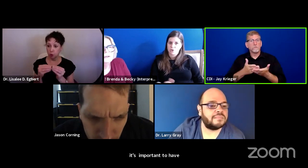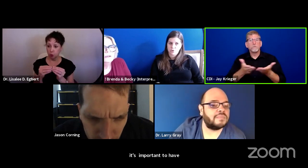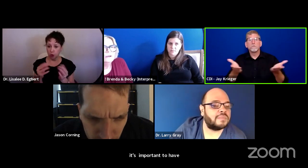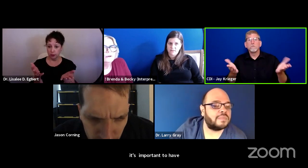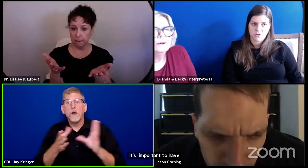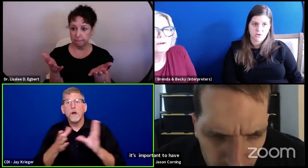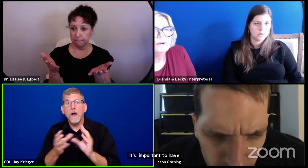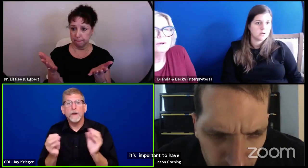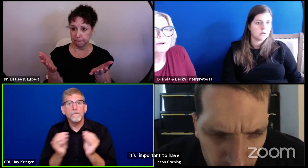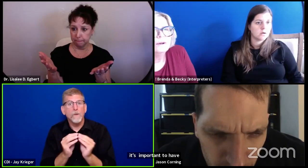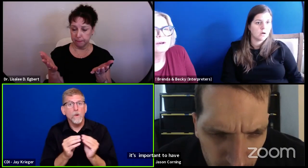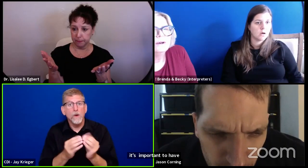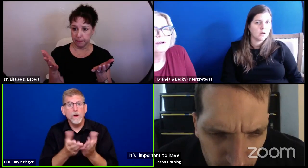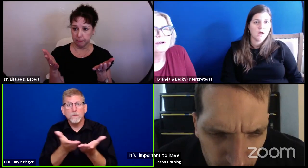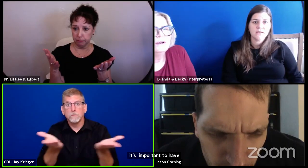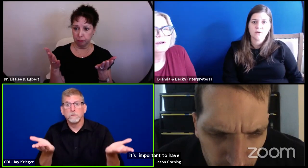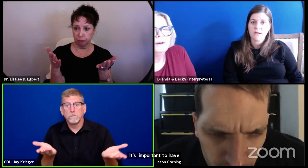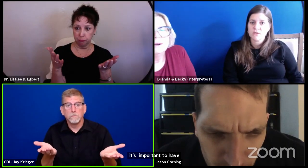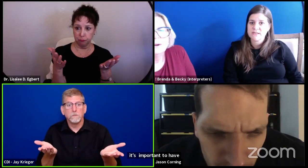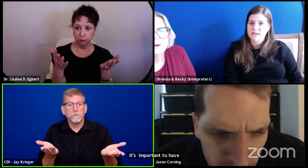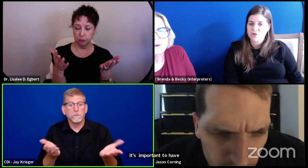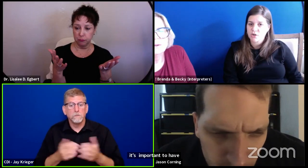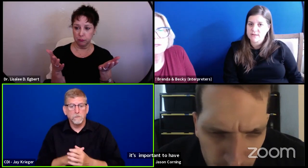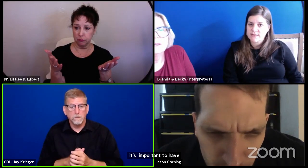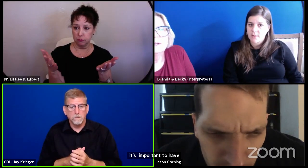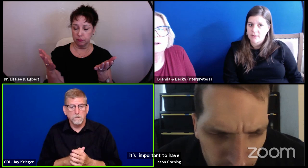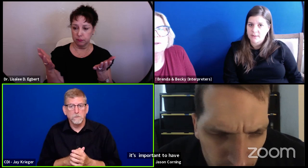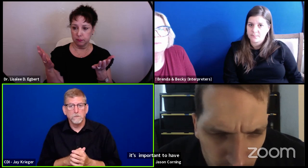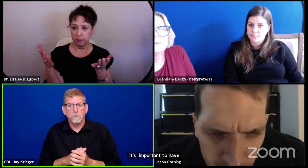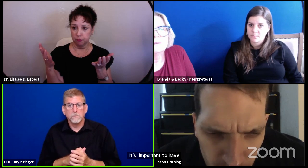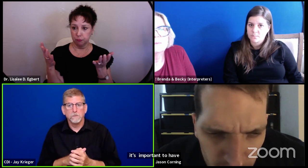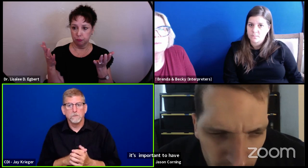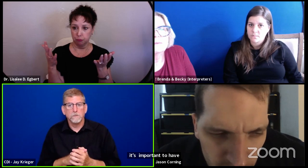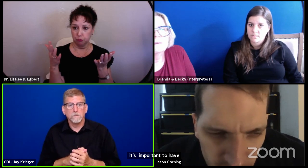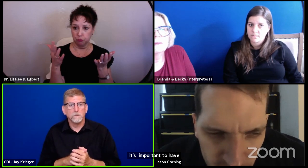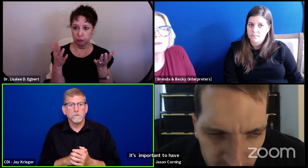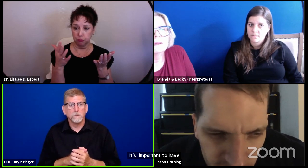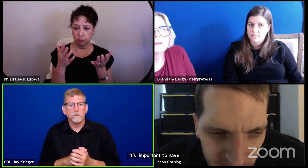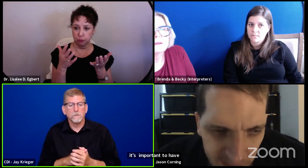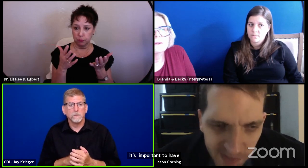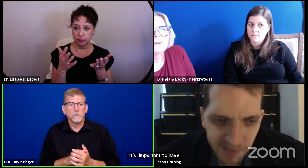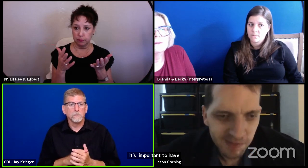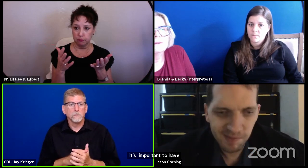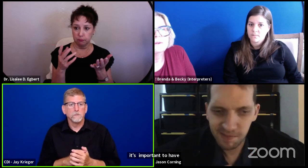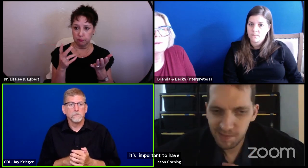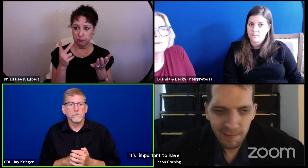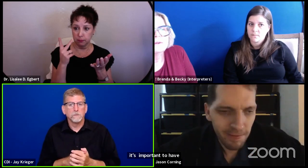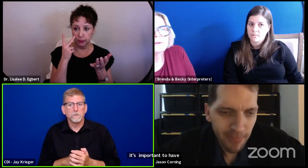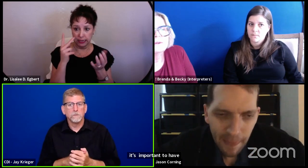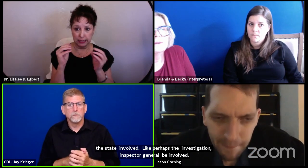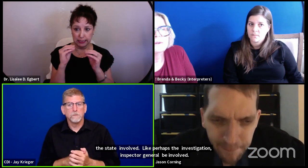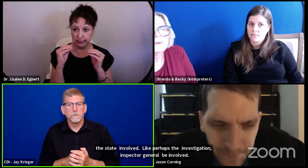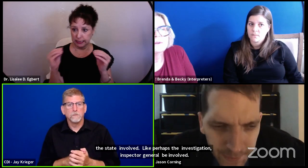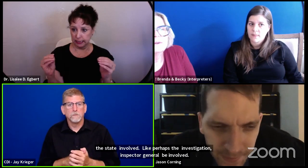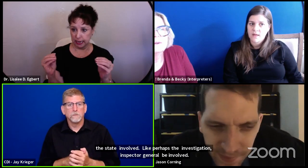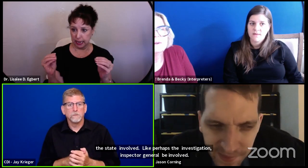Is there any more discussion on this topic?